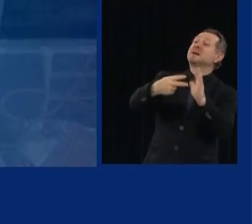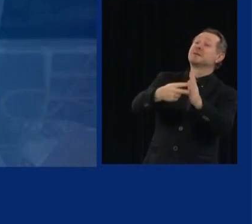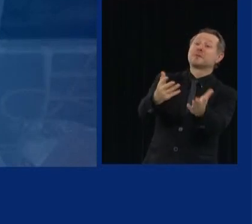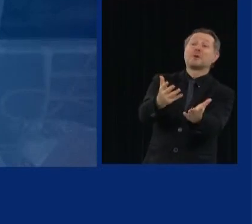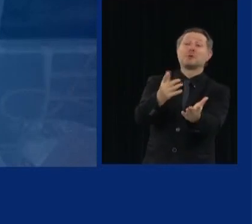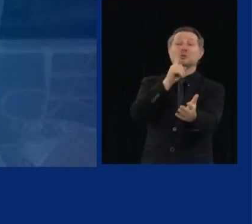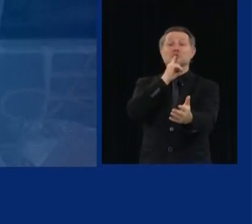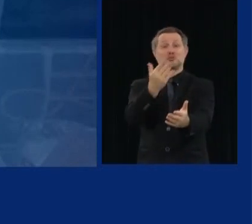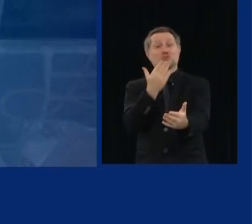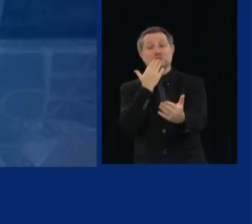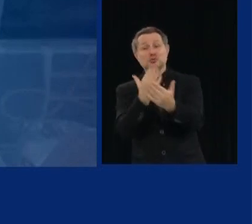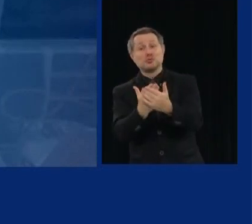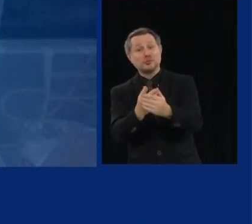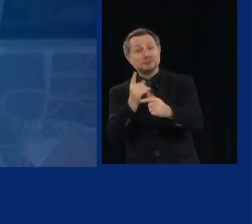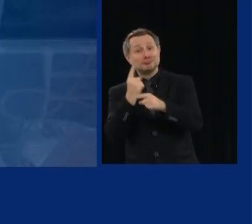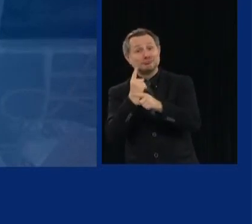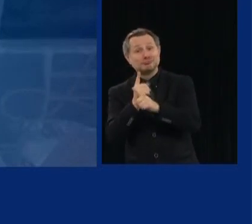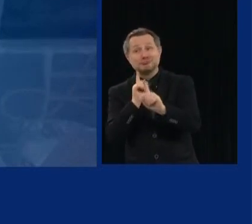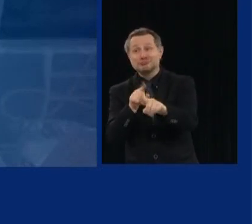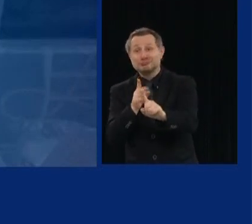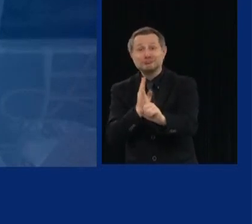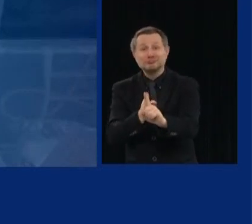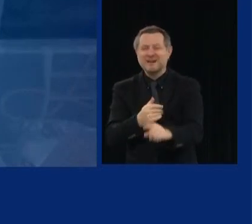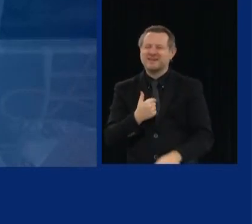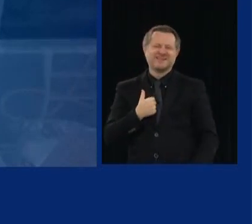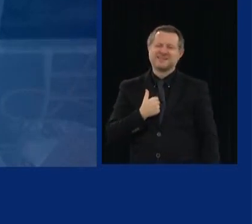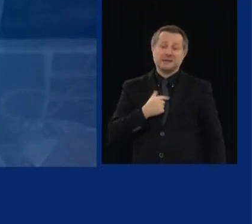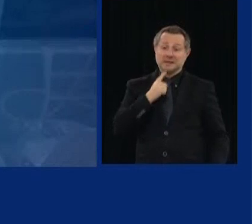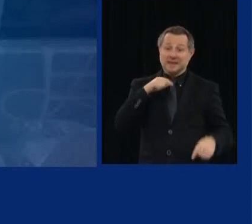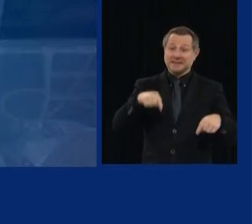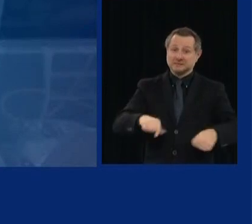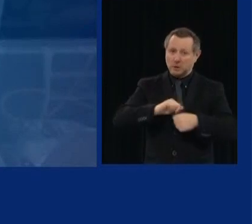JUST BE HONEST.